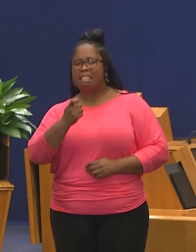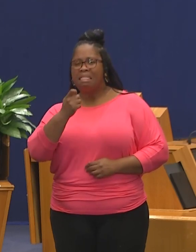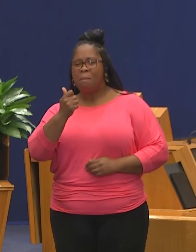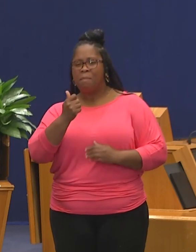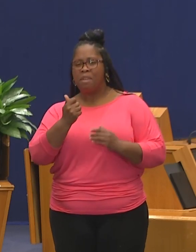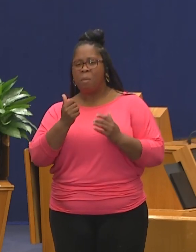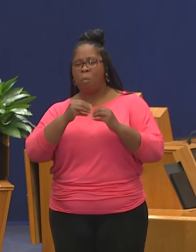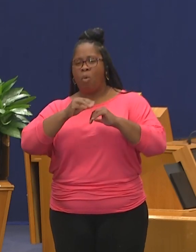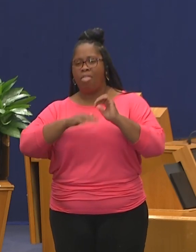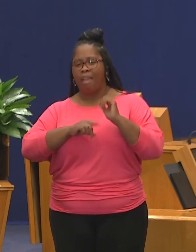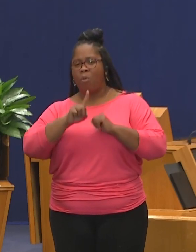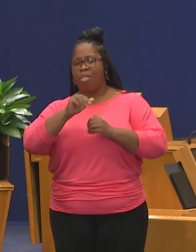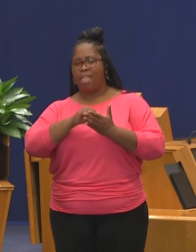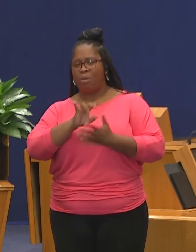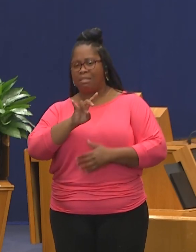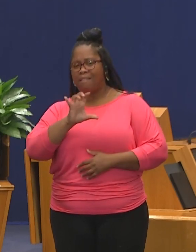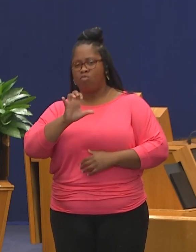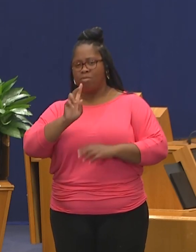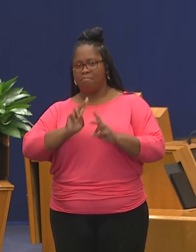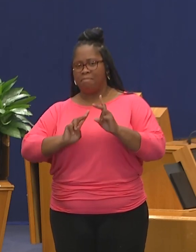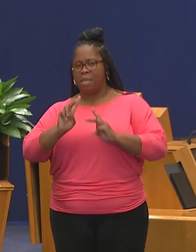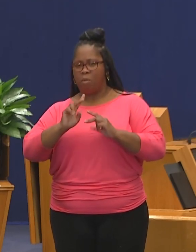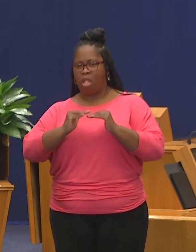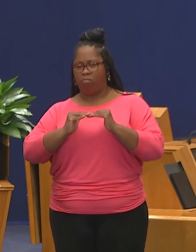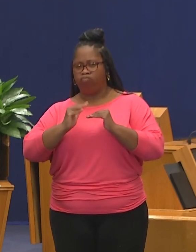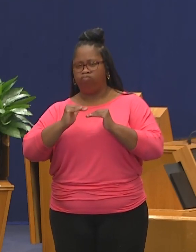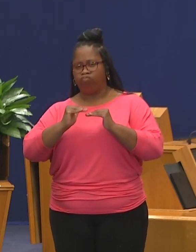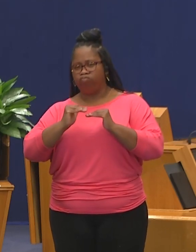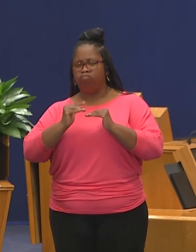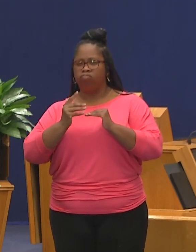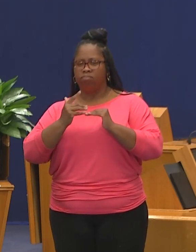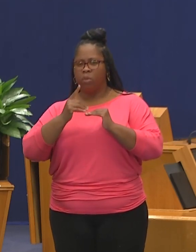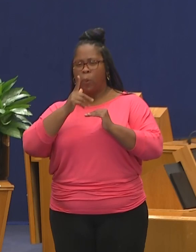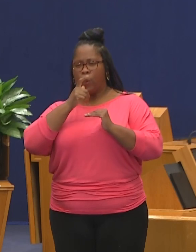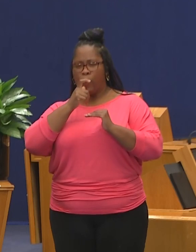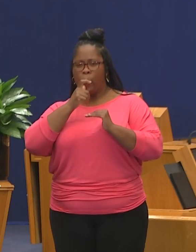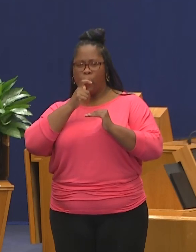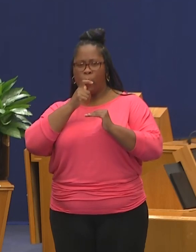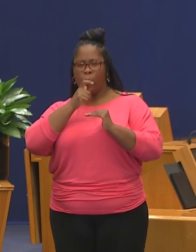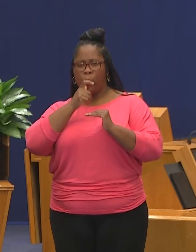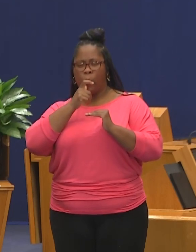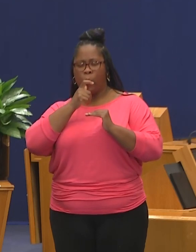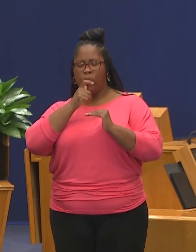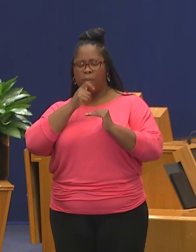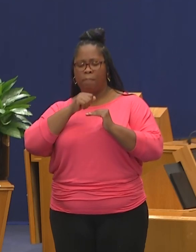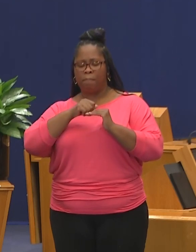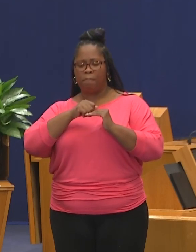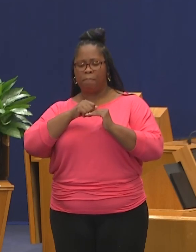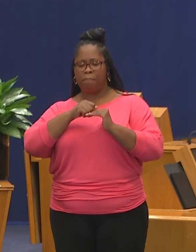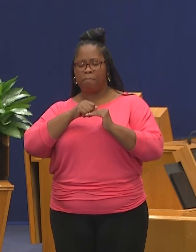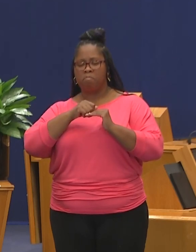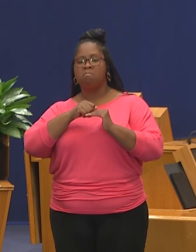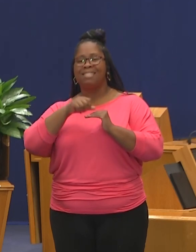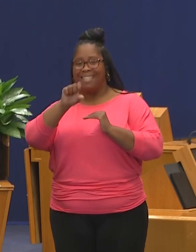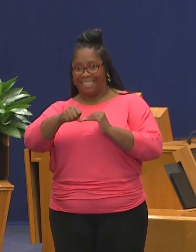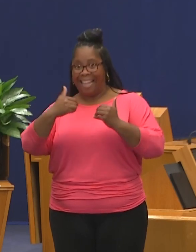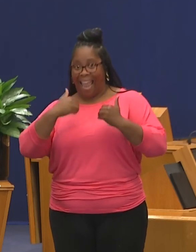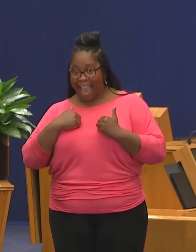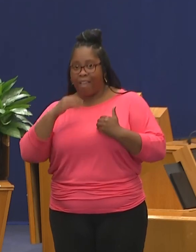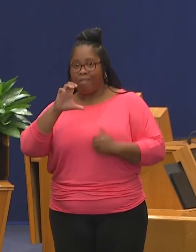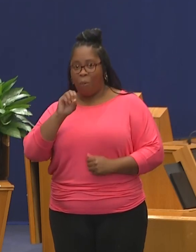THERE'S ABOUT SLIGHTLY OVER